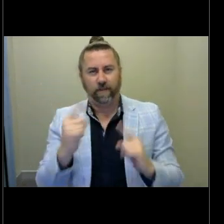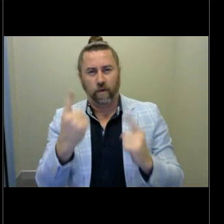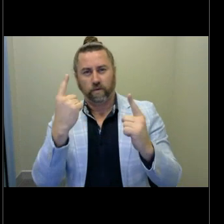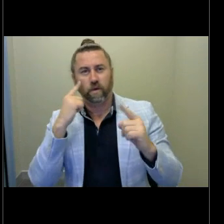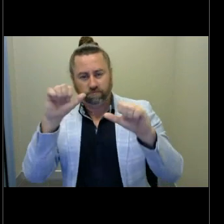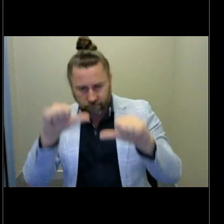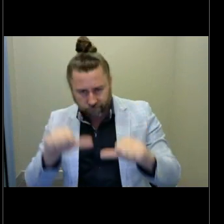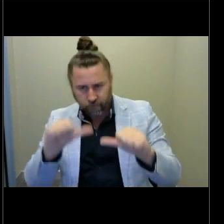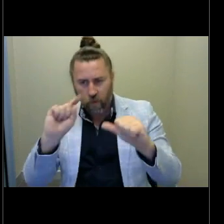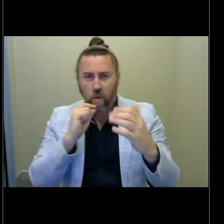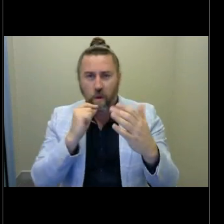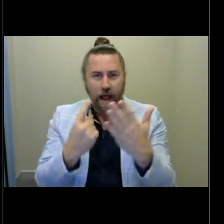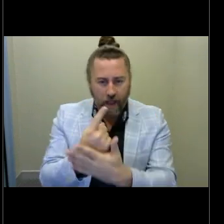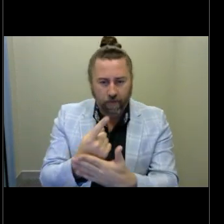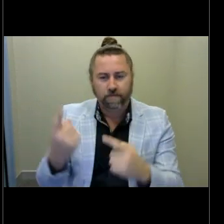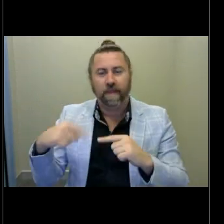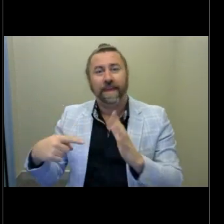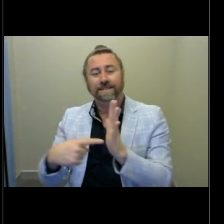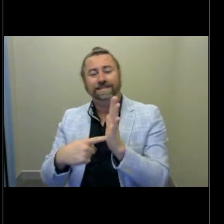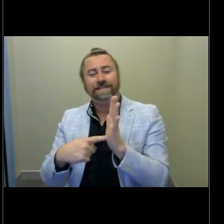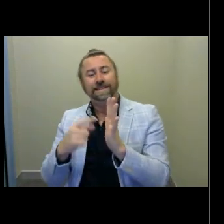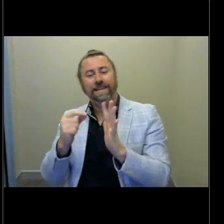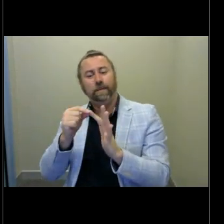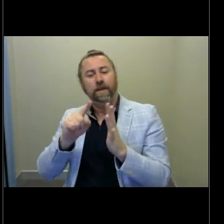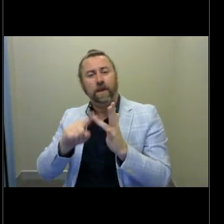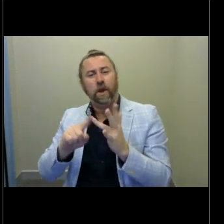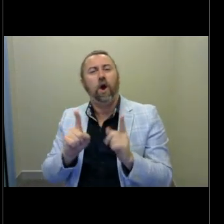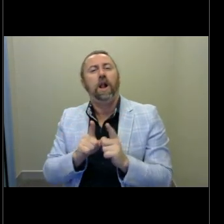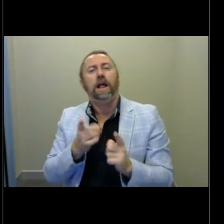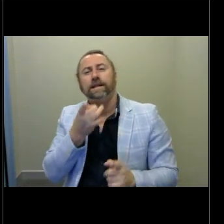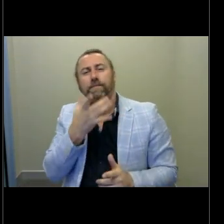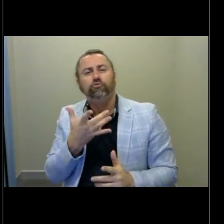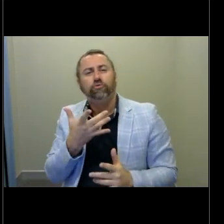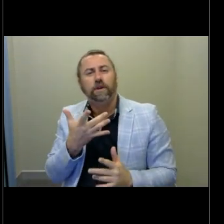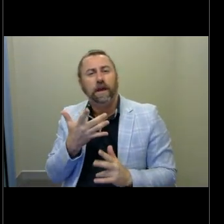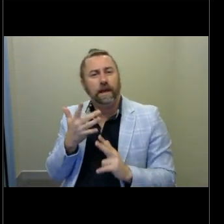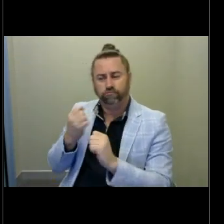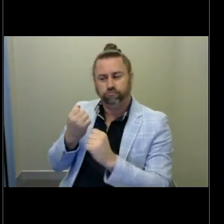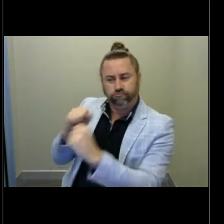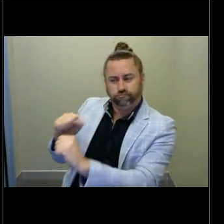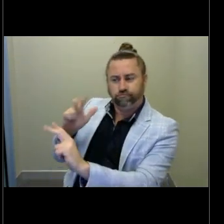I will explain a bit about what those are soon.